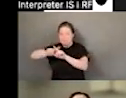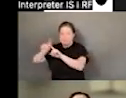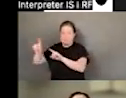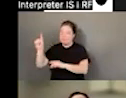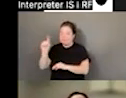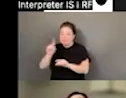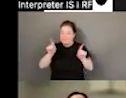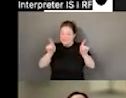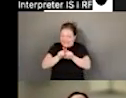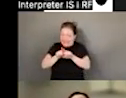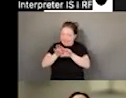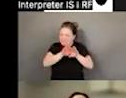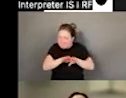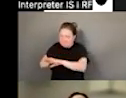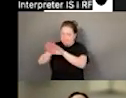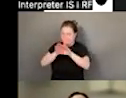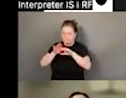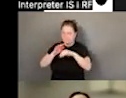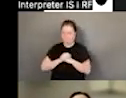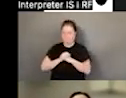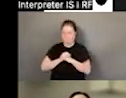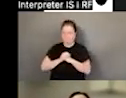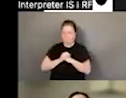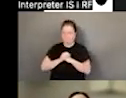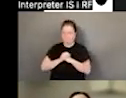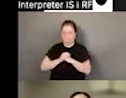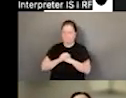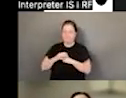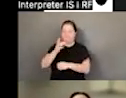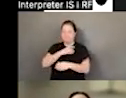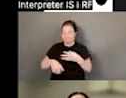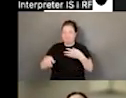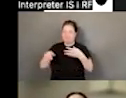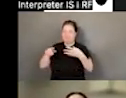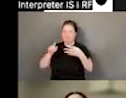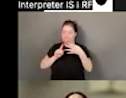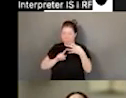The third criteria that we chose was to make the purpose of large volumes